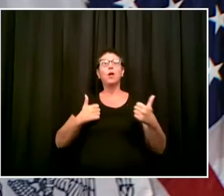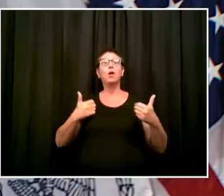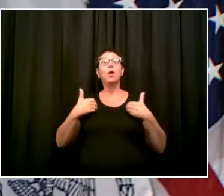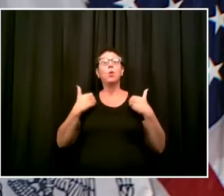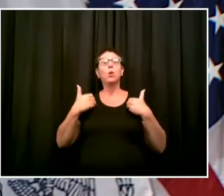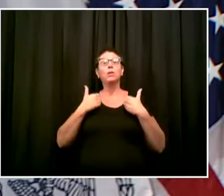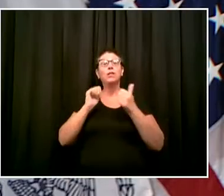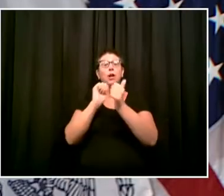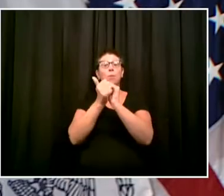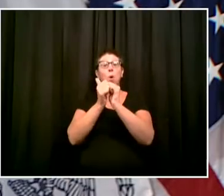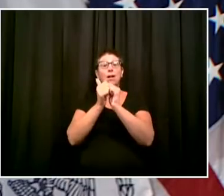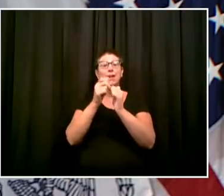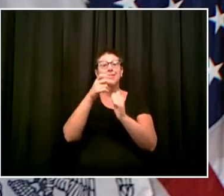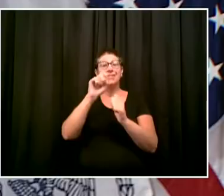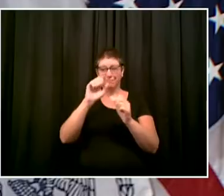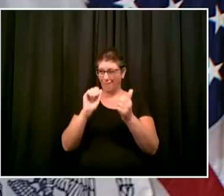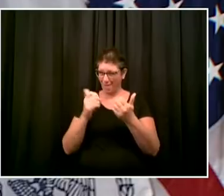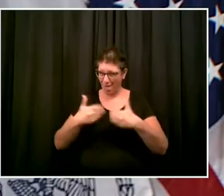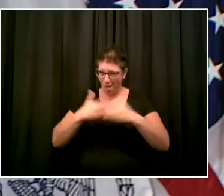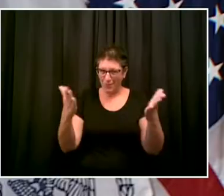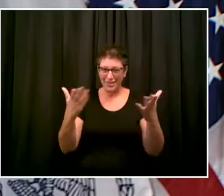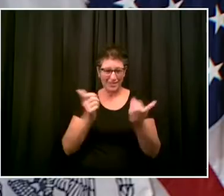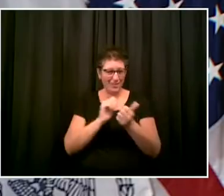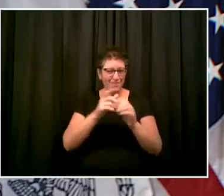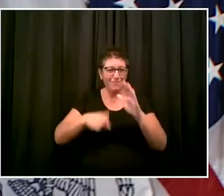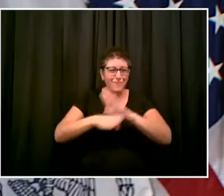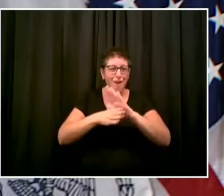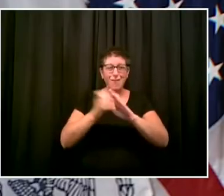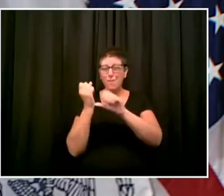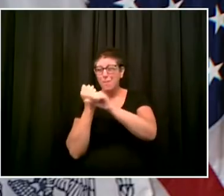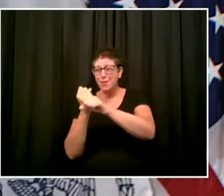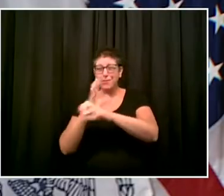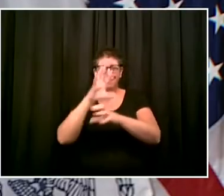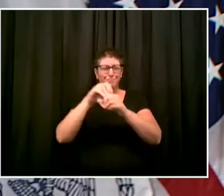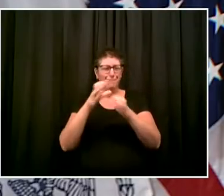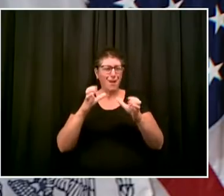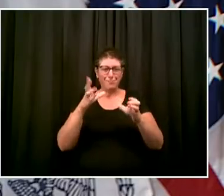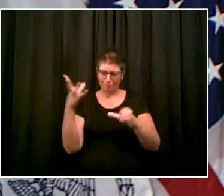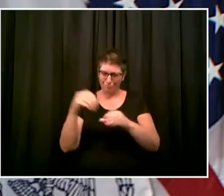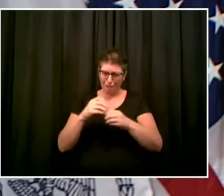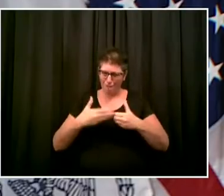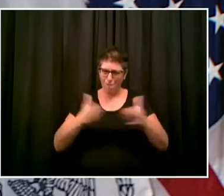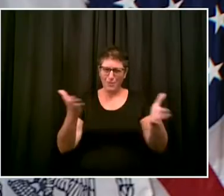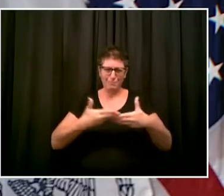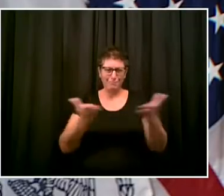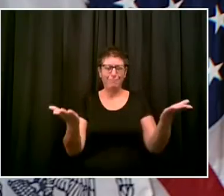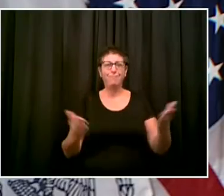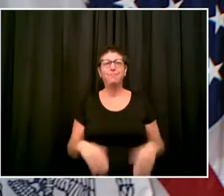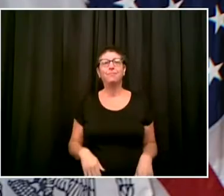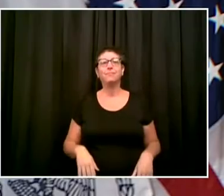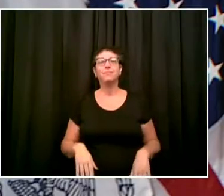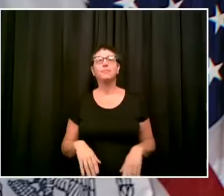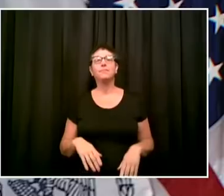THINGS THAT OSHW LITTLE BY LITTLE WE ARE TAKING THIS IN THE